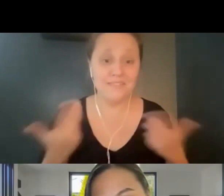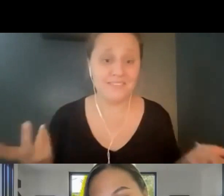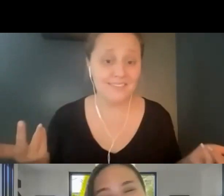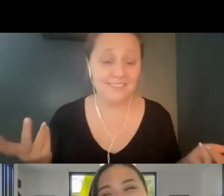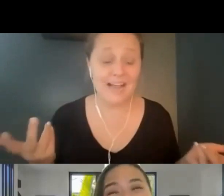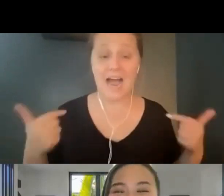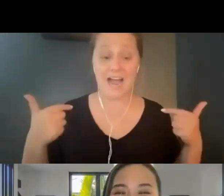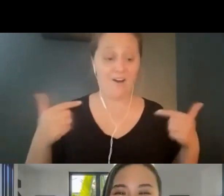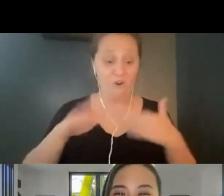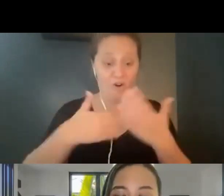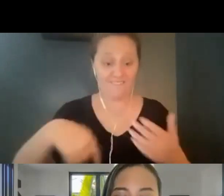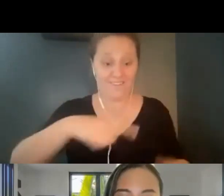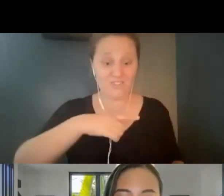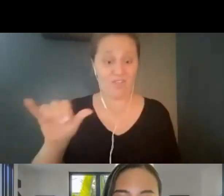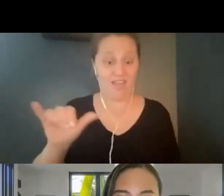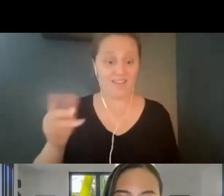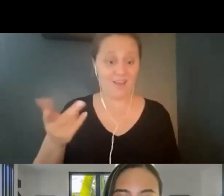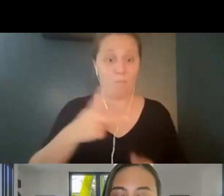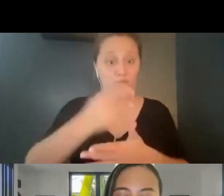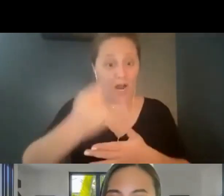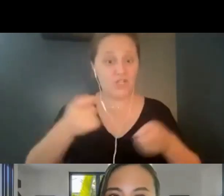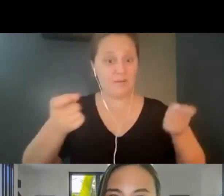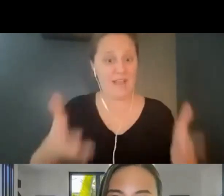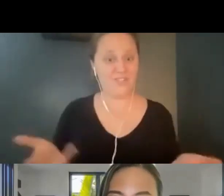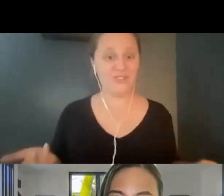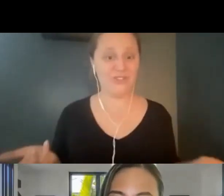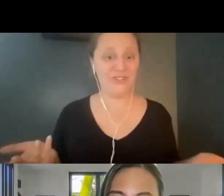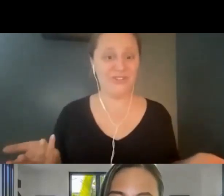I'm saying I feel like, you know, as a person with a